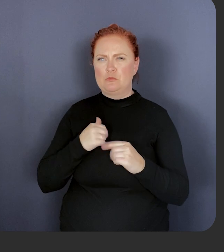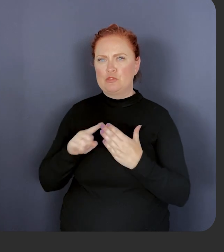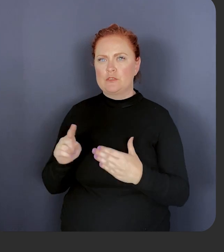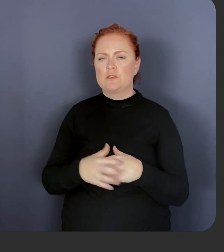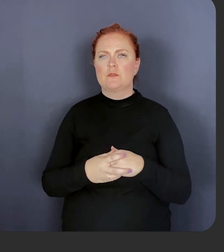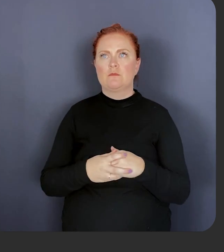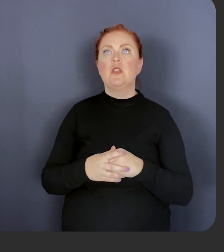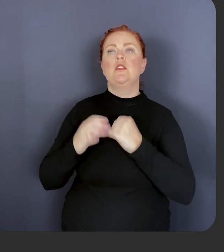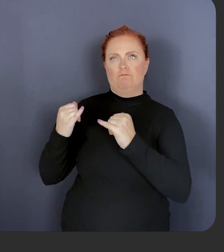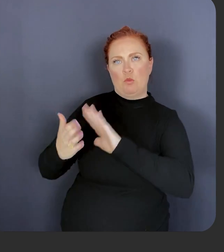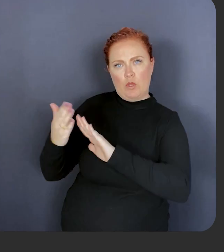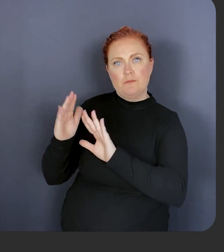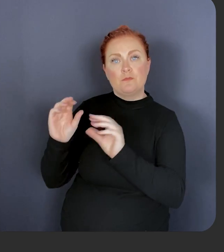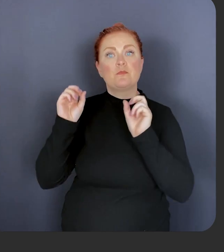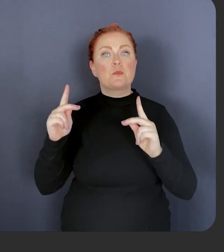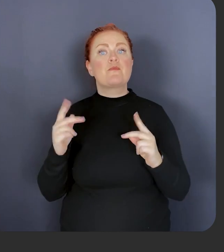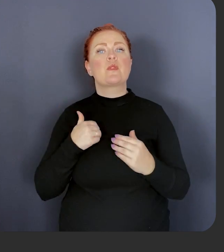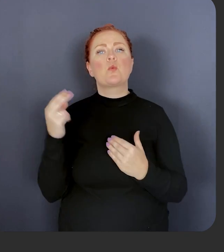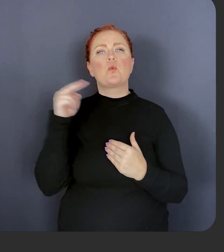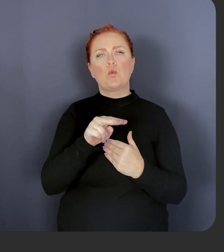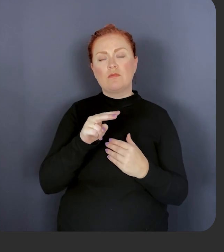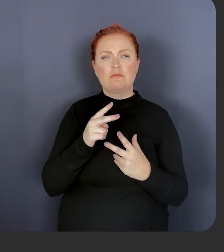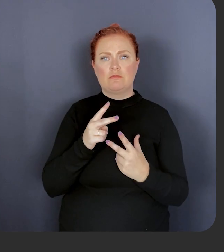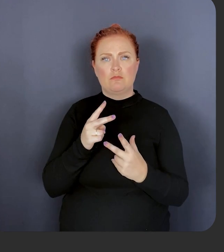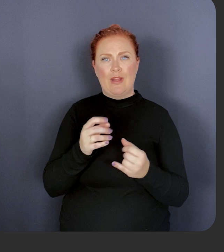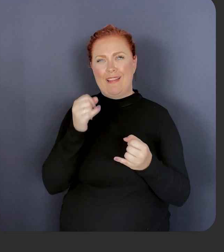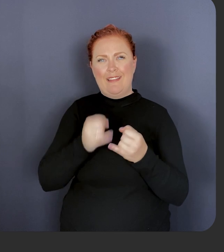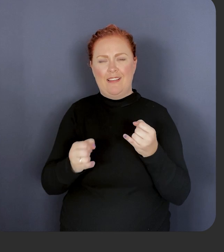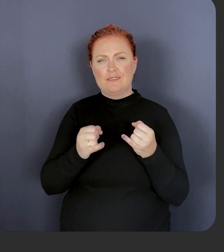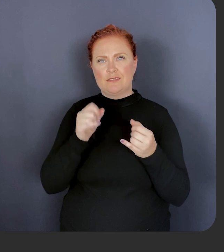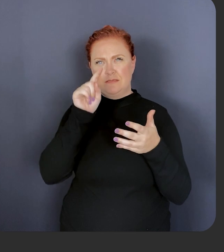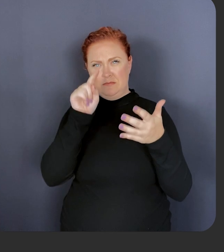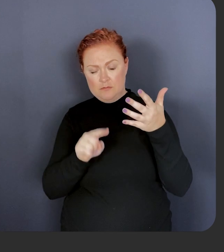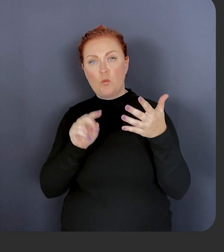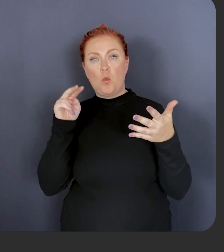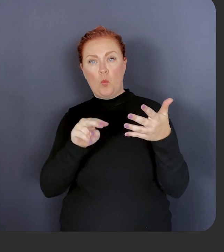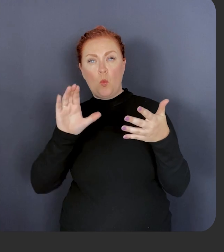And while that's going, let's go ahead and look over at our last thing, which is, if I go into my code,